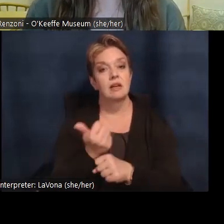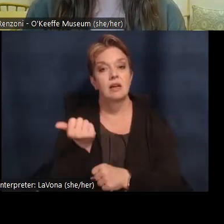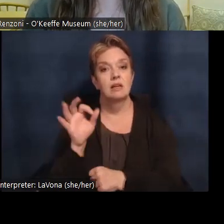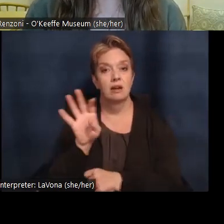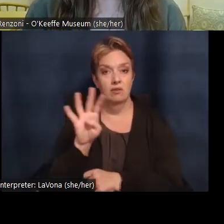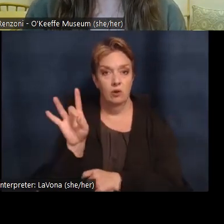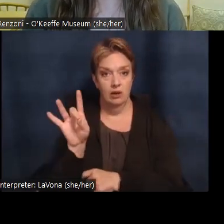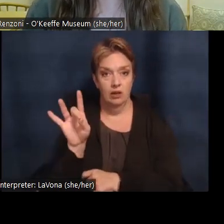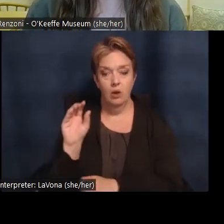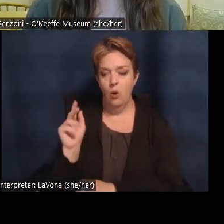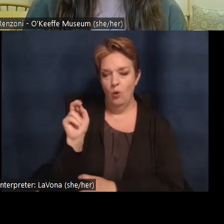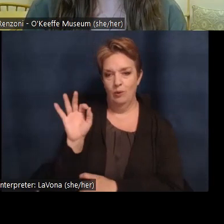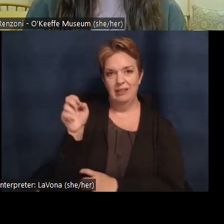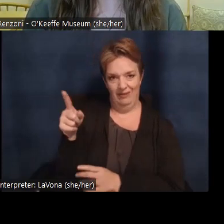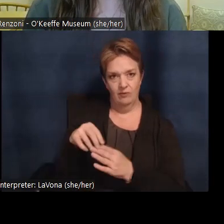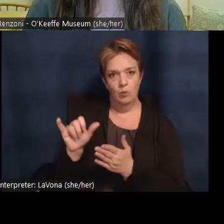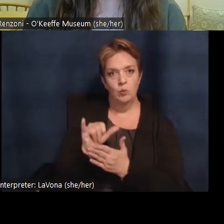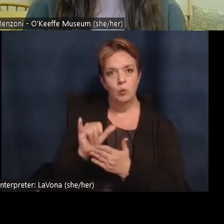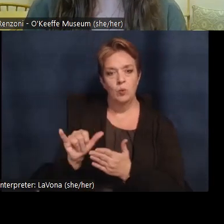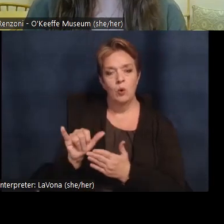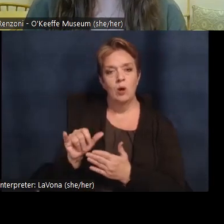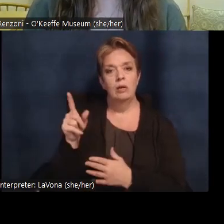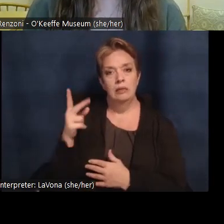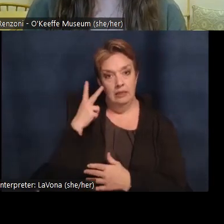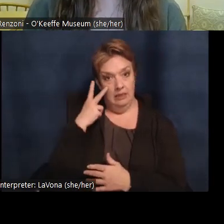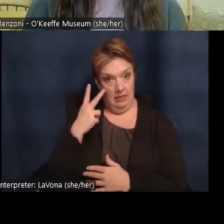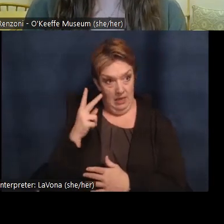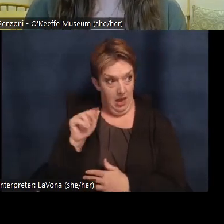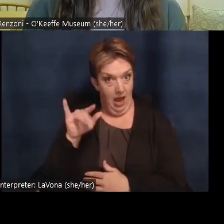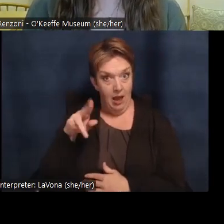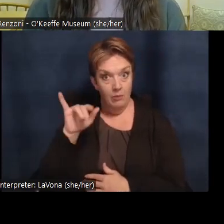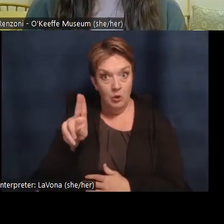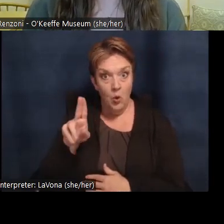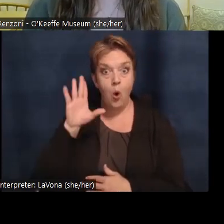And she discovers that Abiquiú will be getting electricity, so she decides that she wants